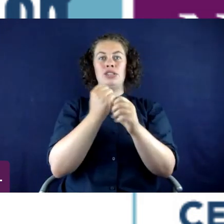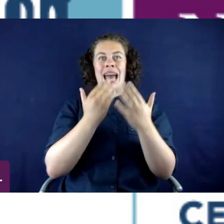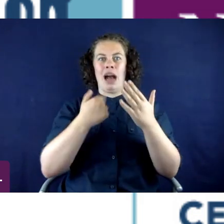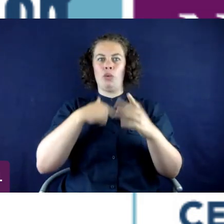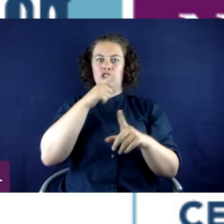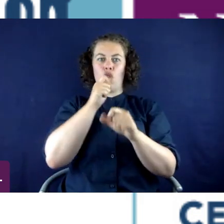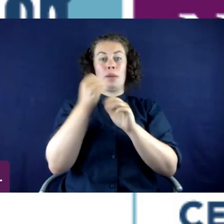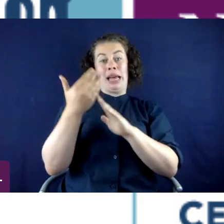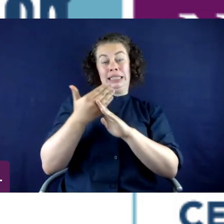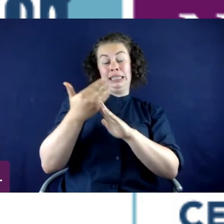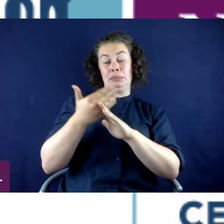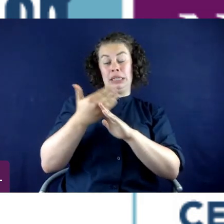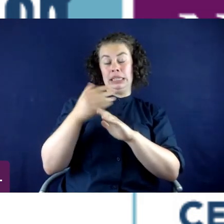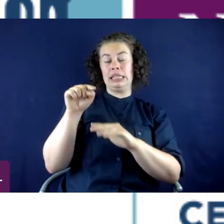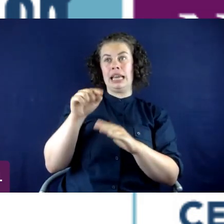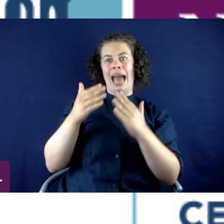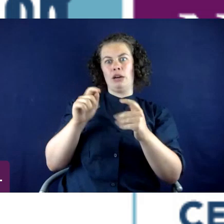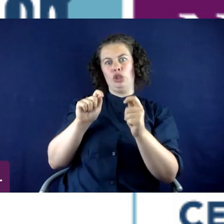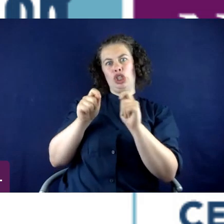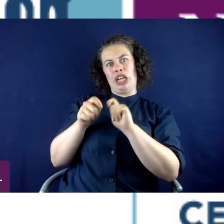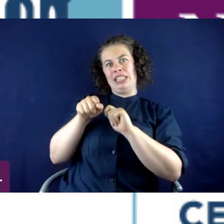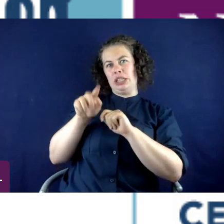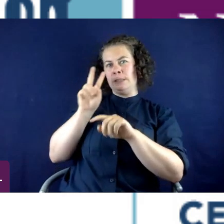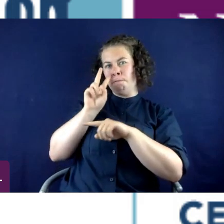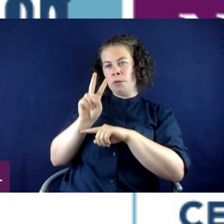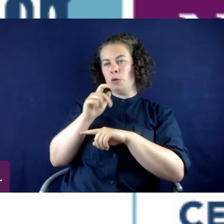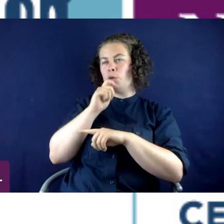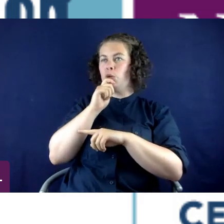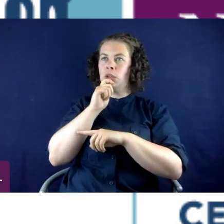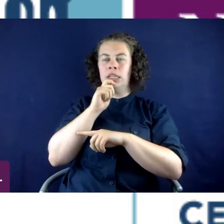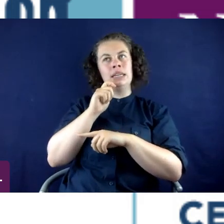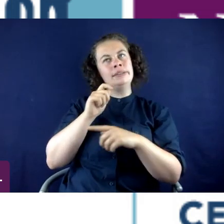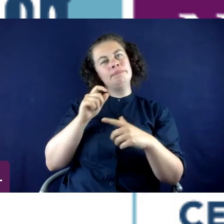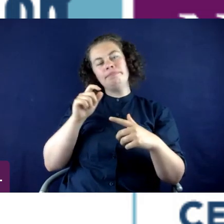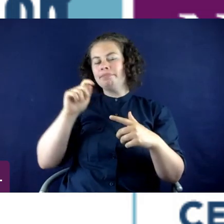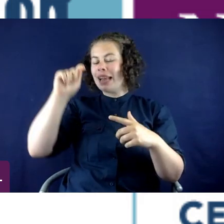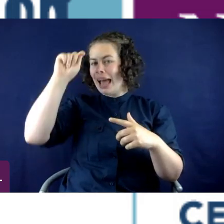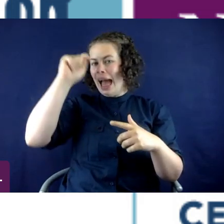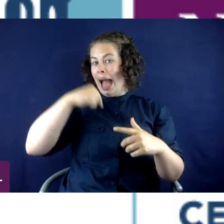, it really is going to have to be a ground shift